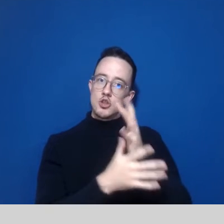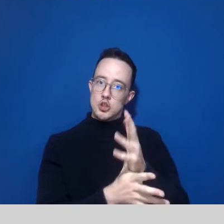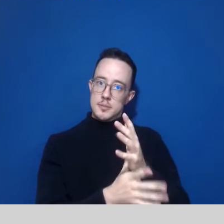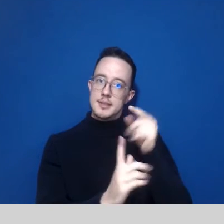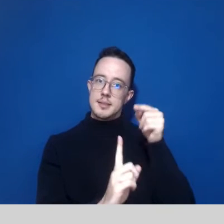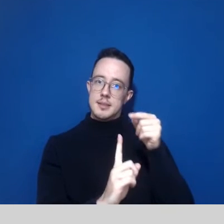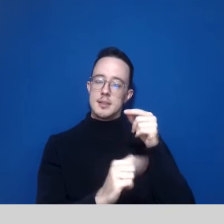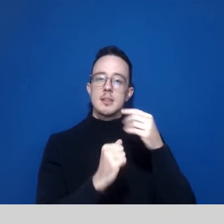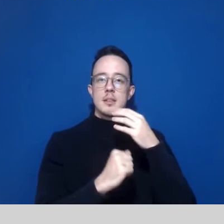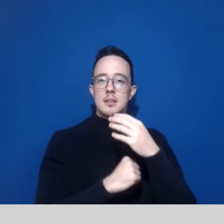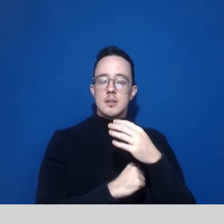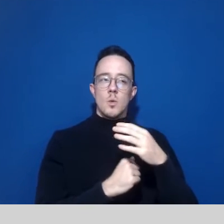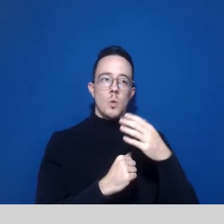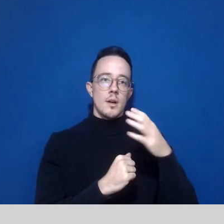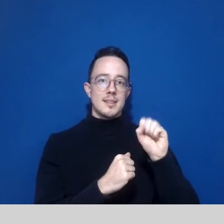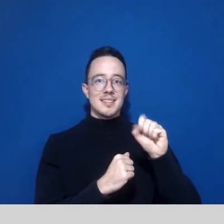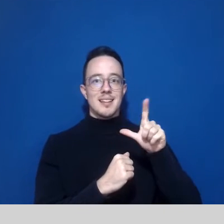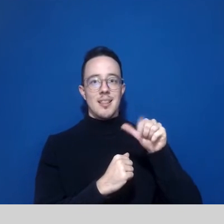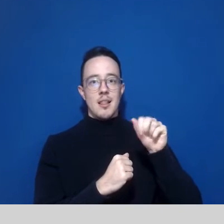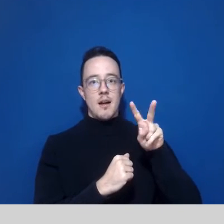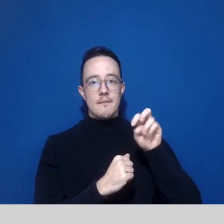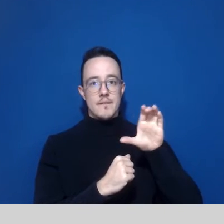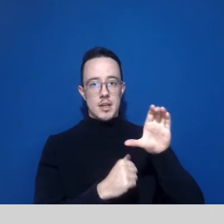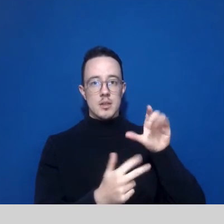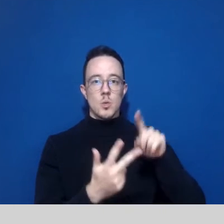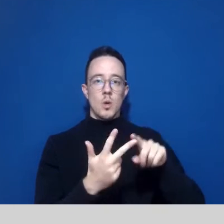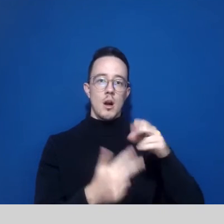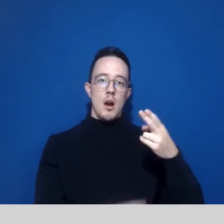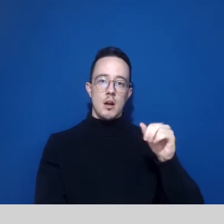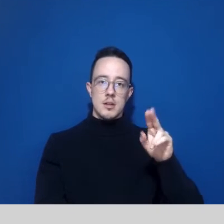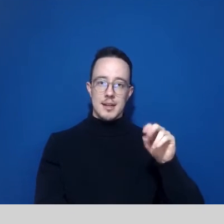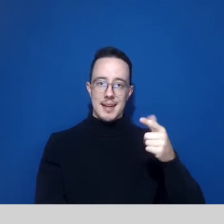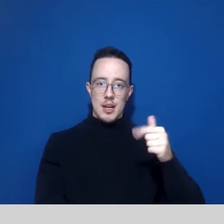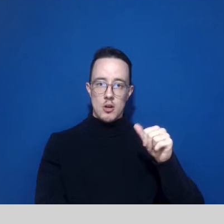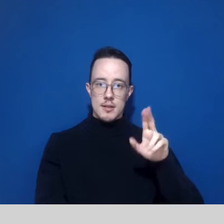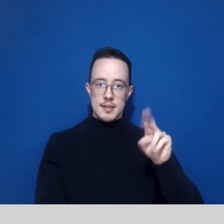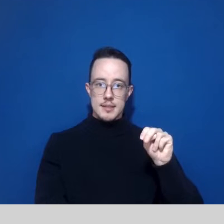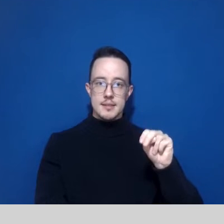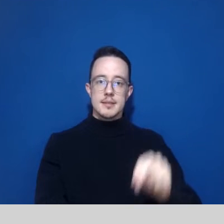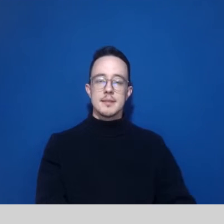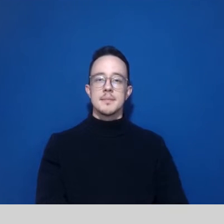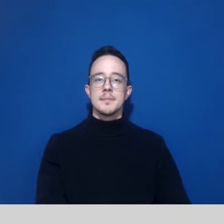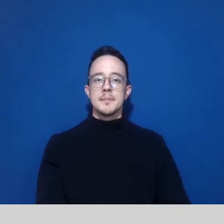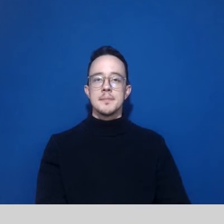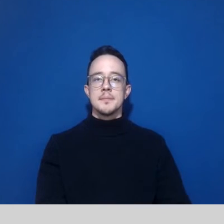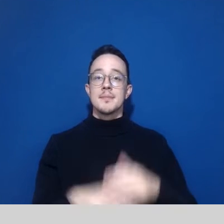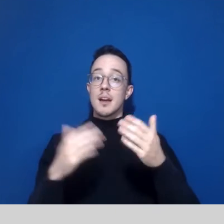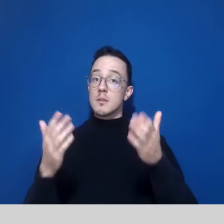but which don't respect exactly the German, Swedish, or Slovak, or Hungarian way of writing things.